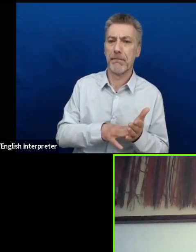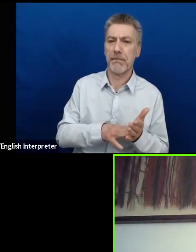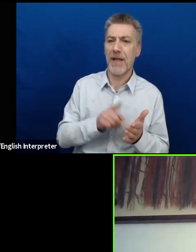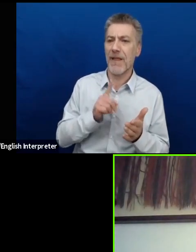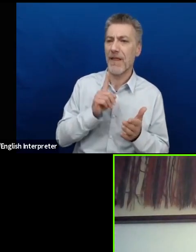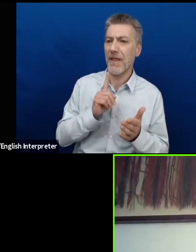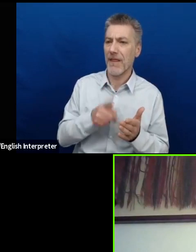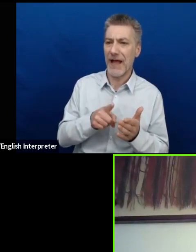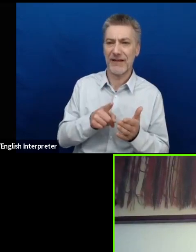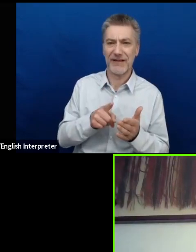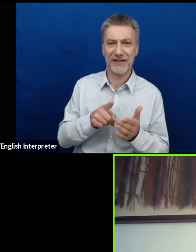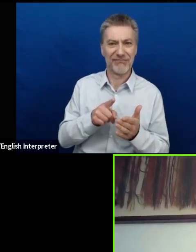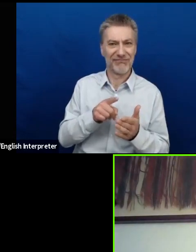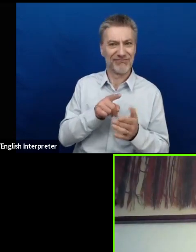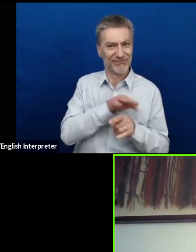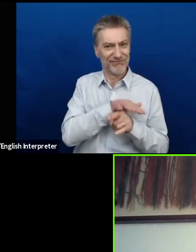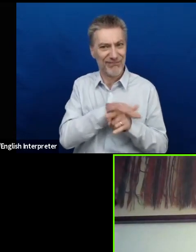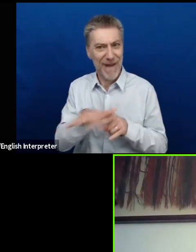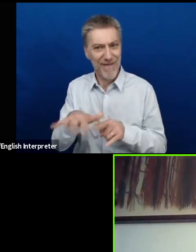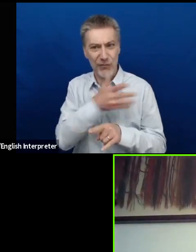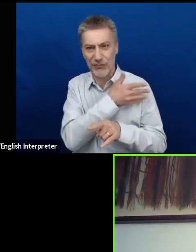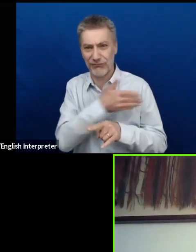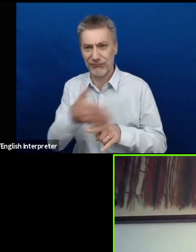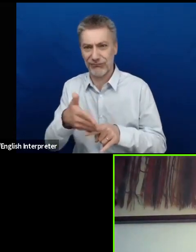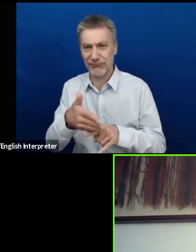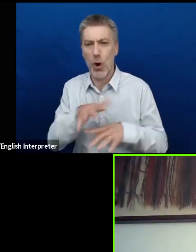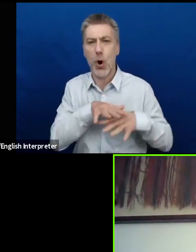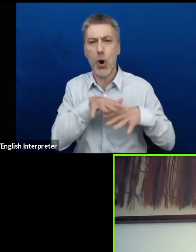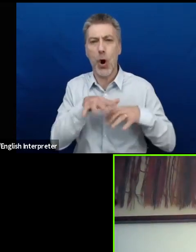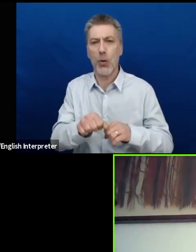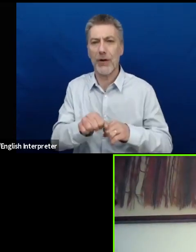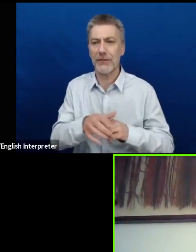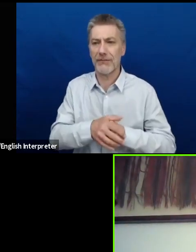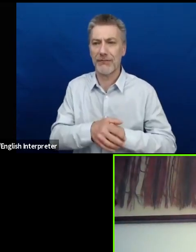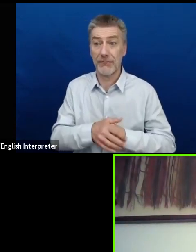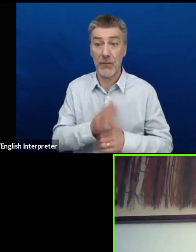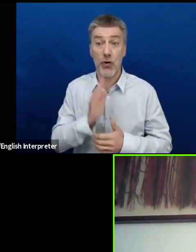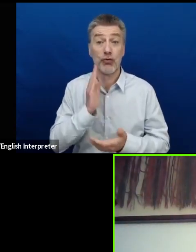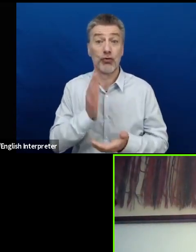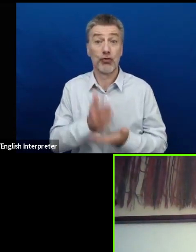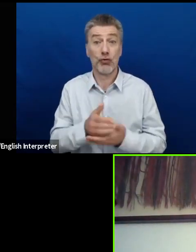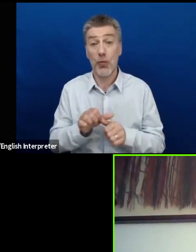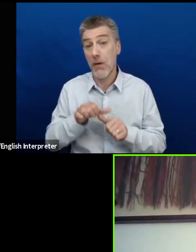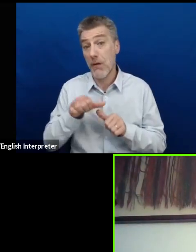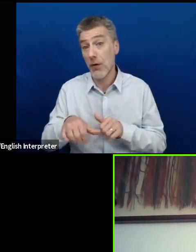as central to rethinking my own engagement with social science so I would